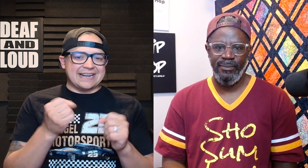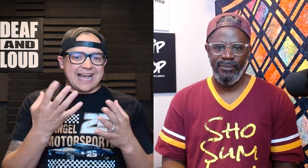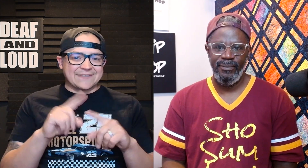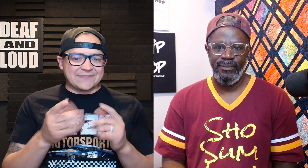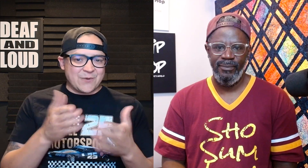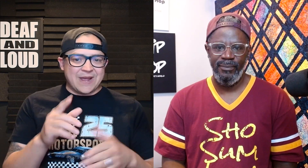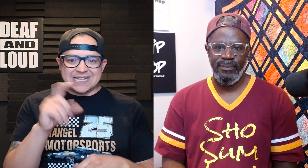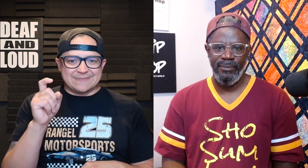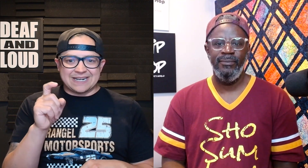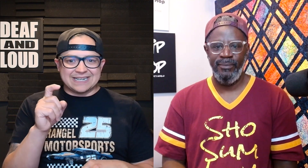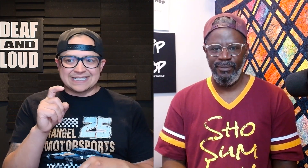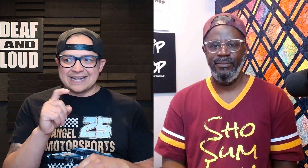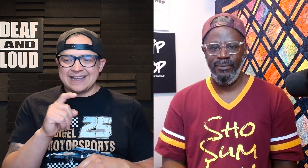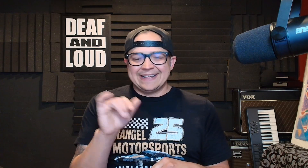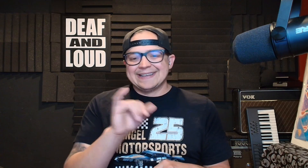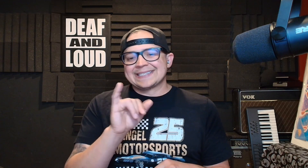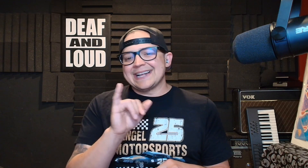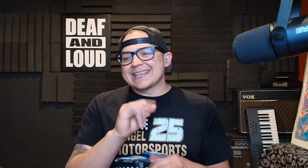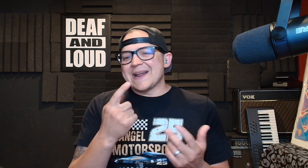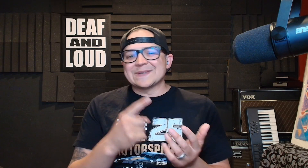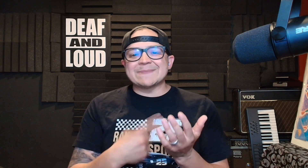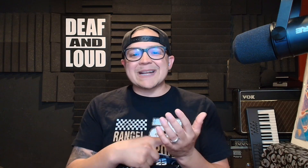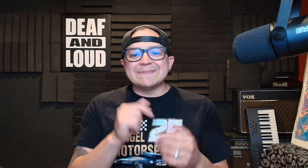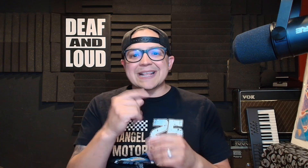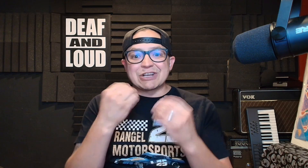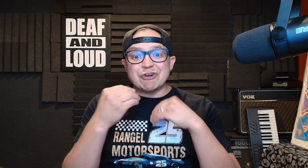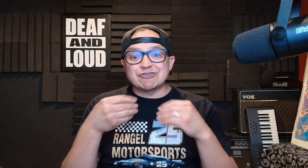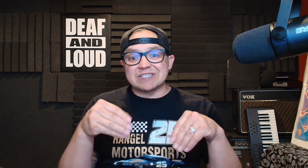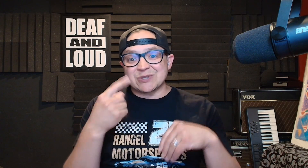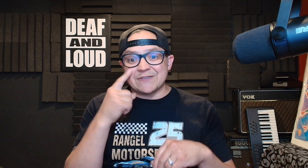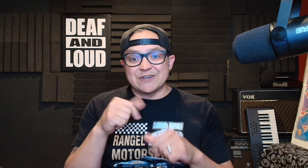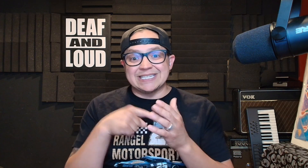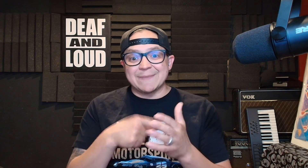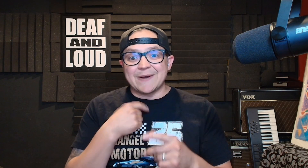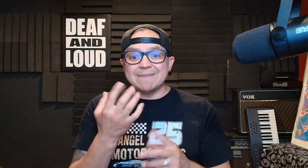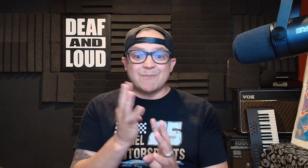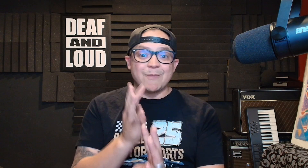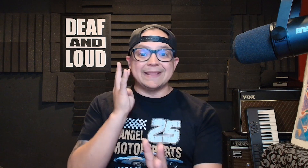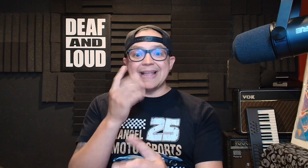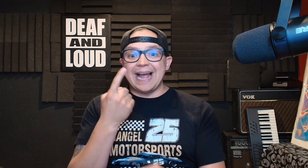a lot of different ways because it's like, you know, sometimes at the grocery store, for example, I'm in line